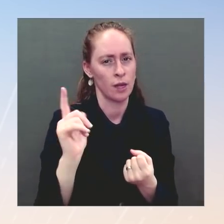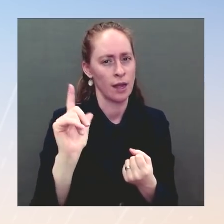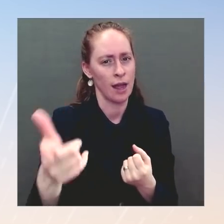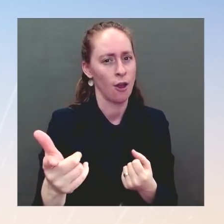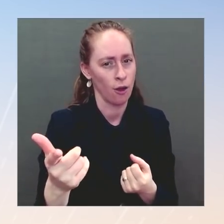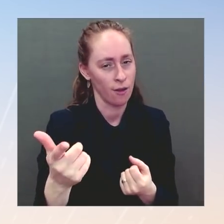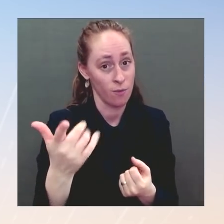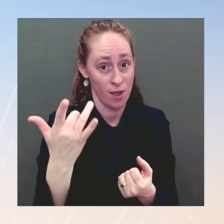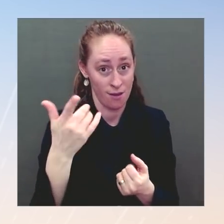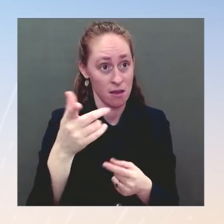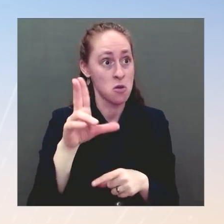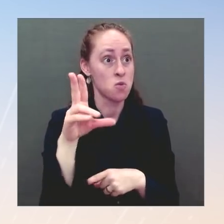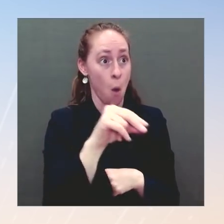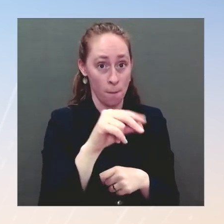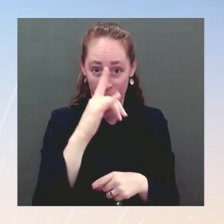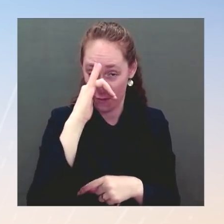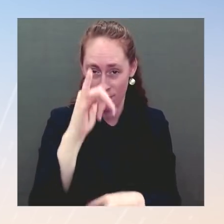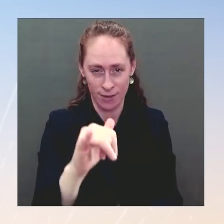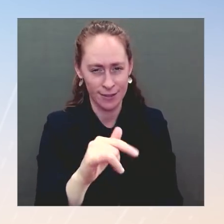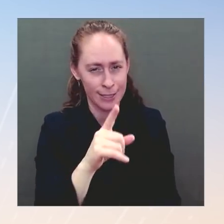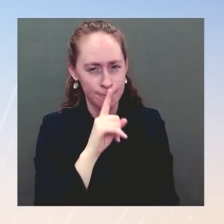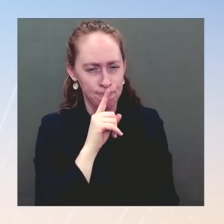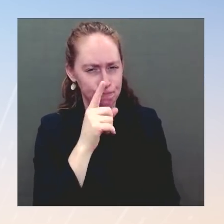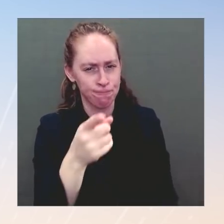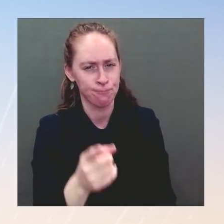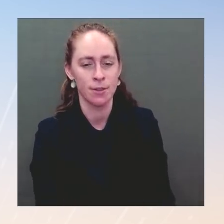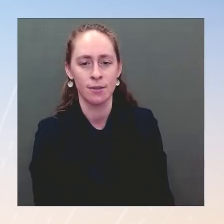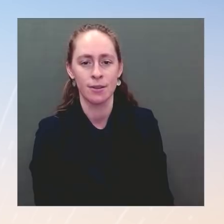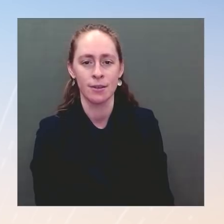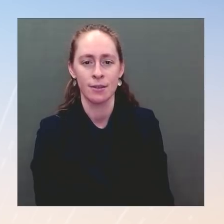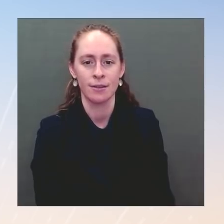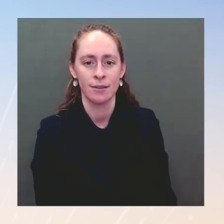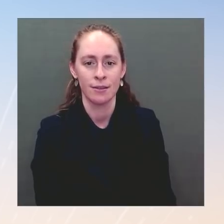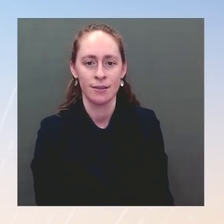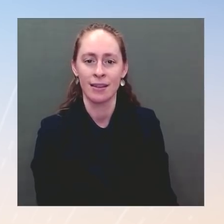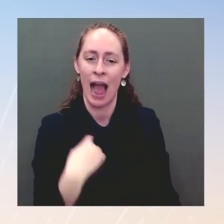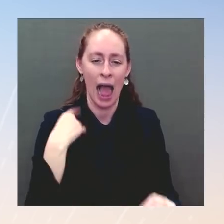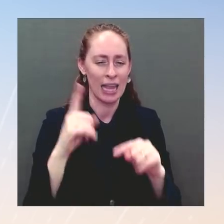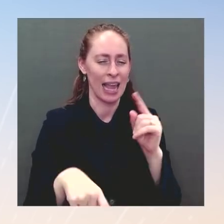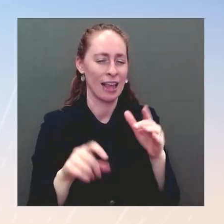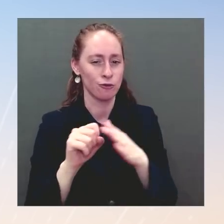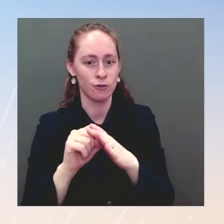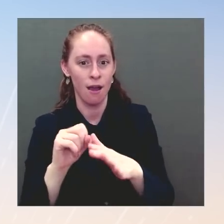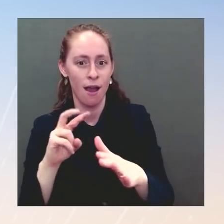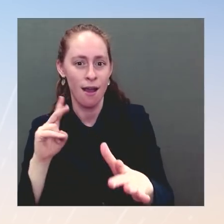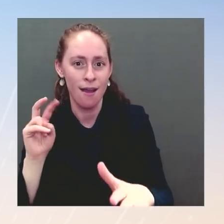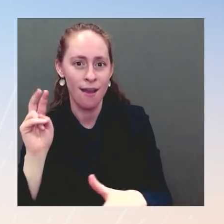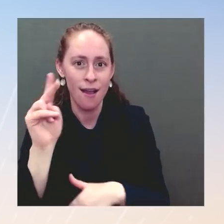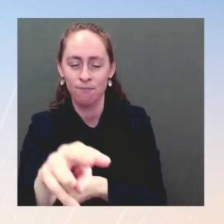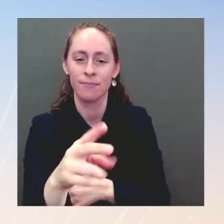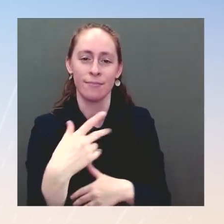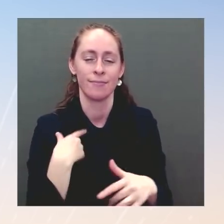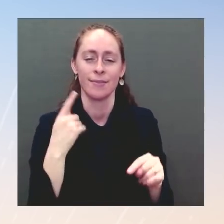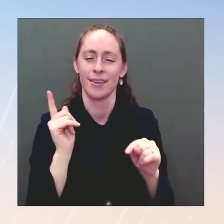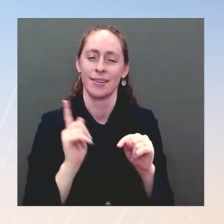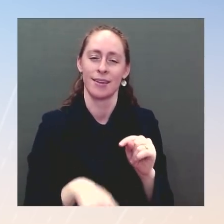I'm not going to get ahead of where we are in the process. It is not happening. It's not moving forward. It hasn't been operational for some time.